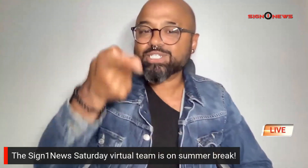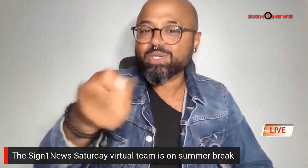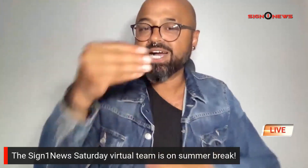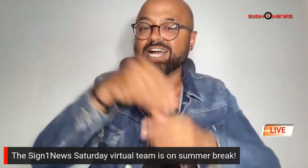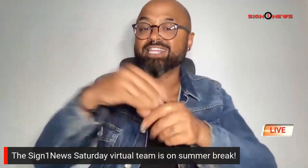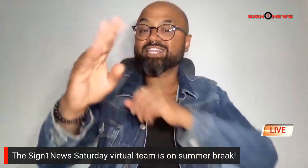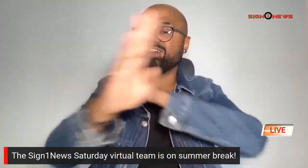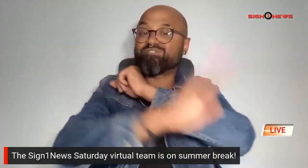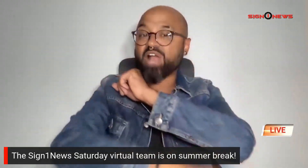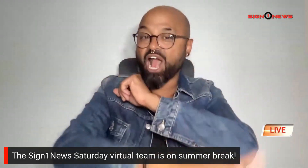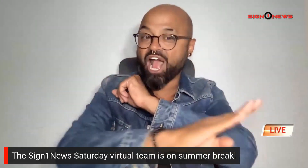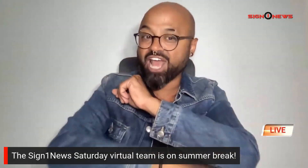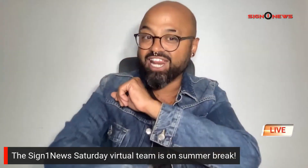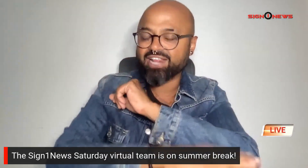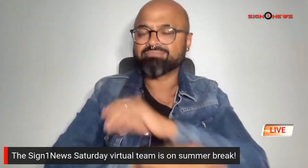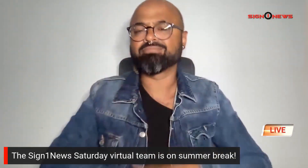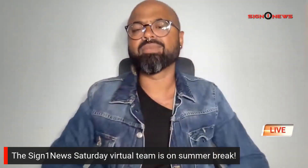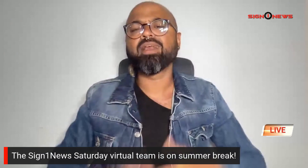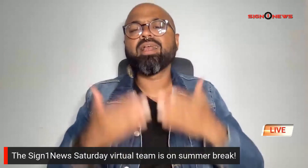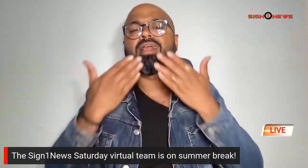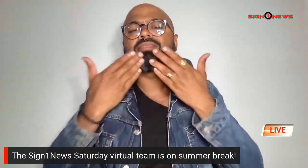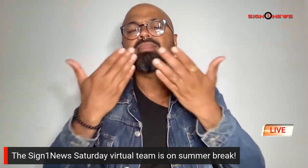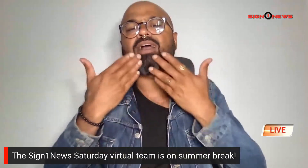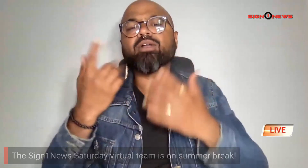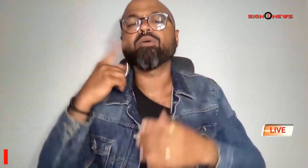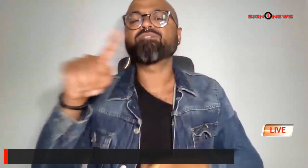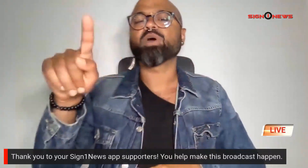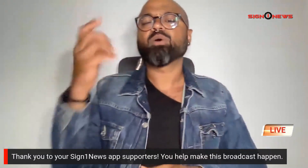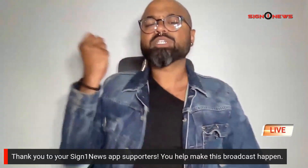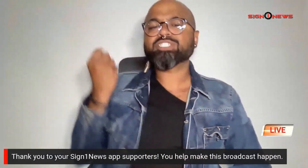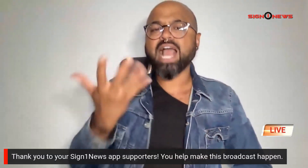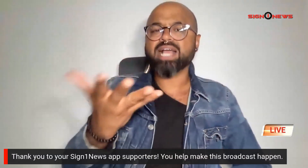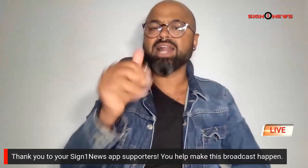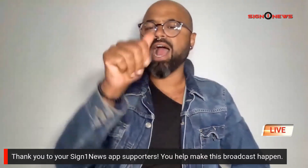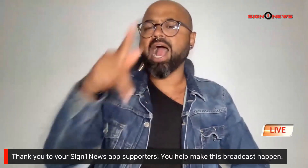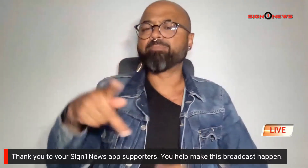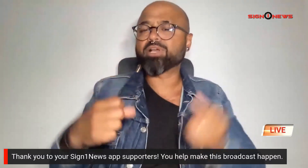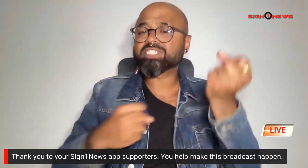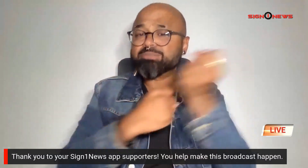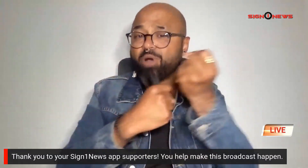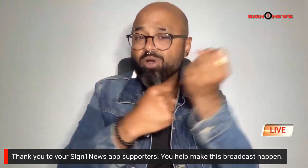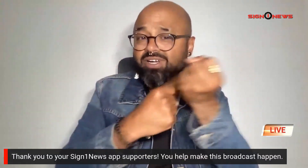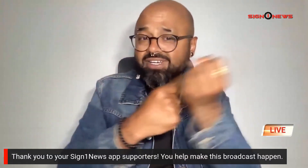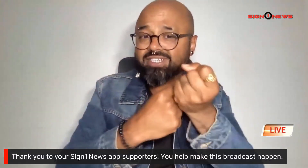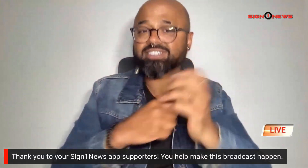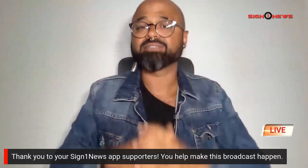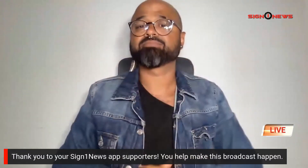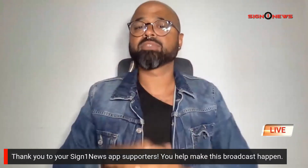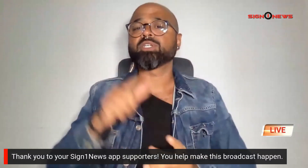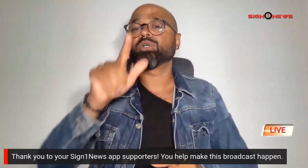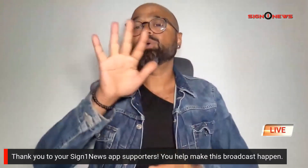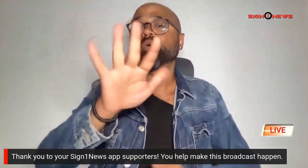we will see you again in the fall a big thank you to our Sign1News app supporters you help